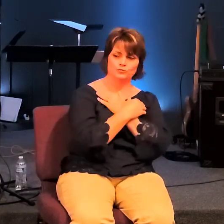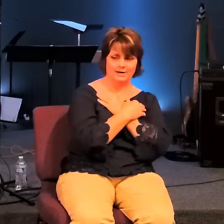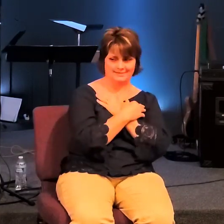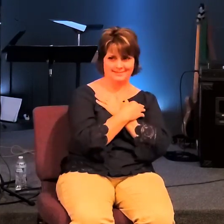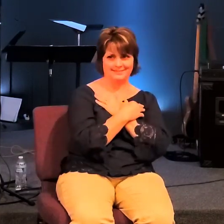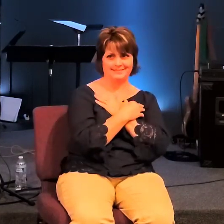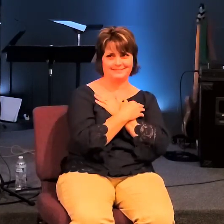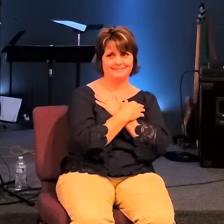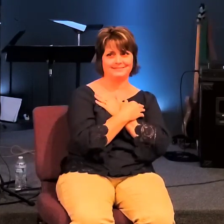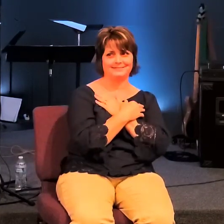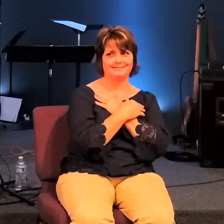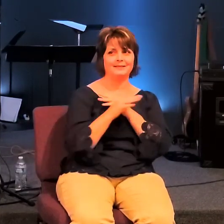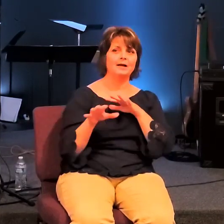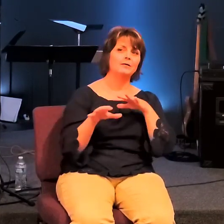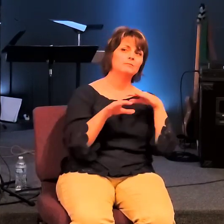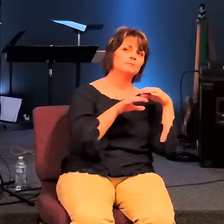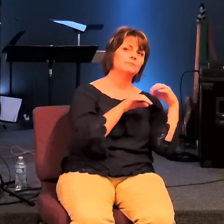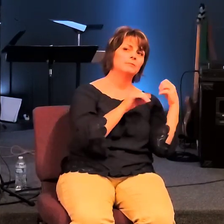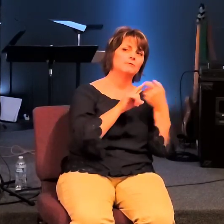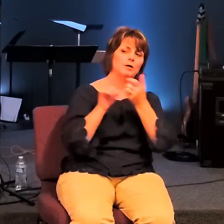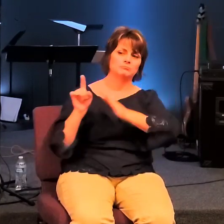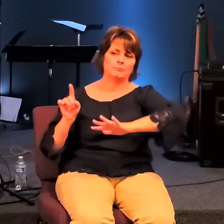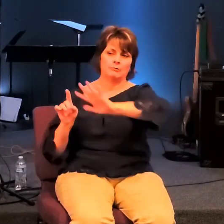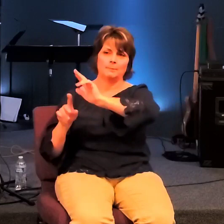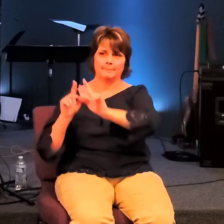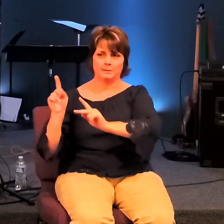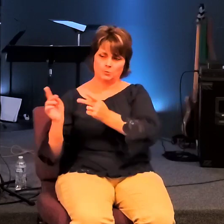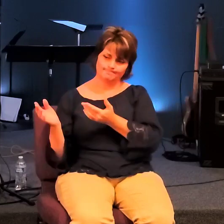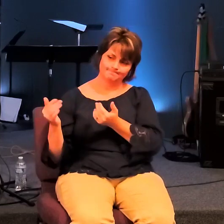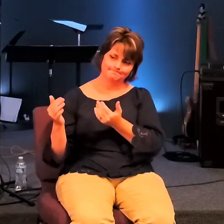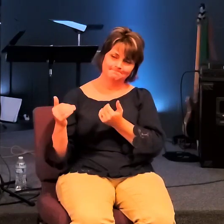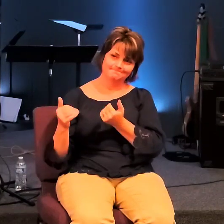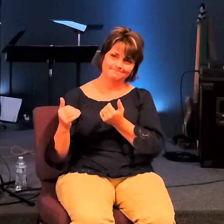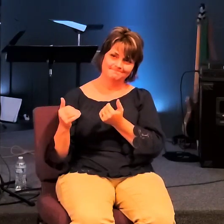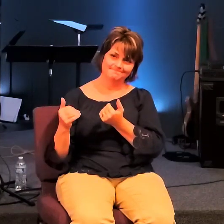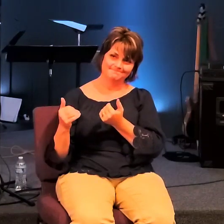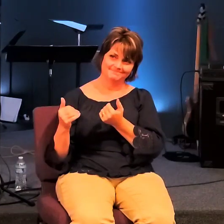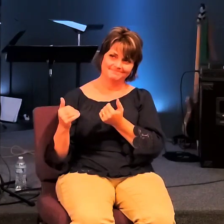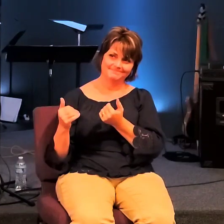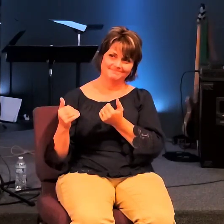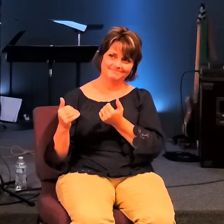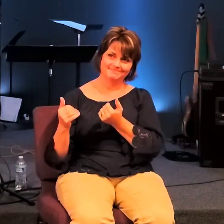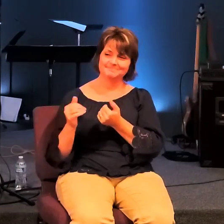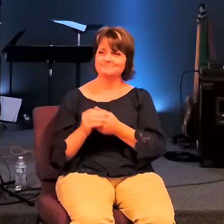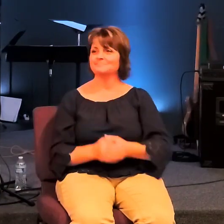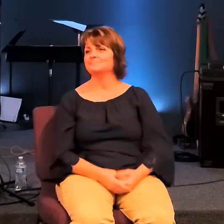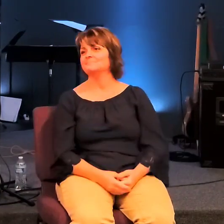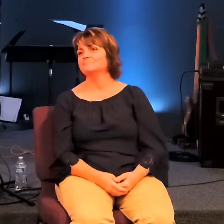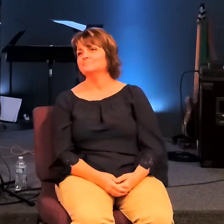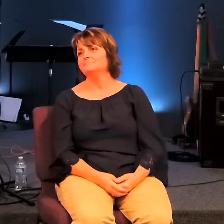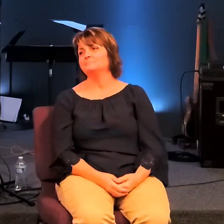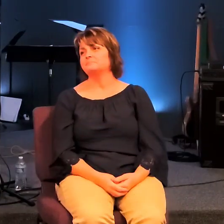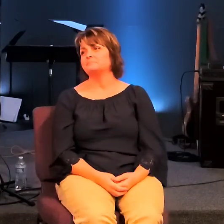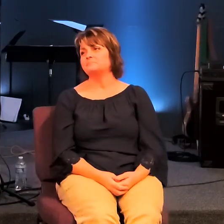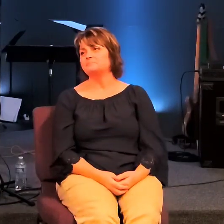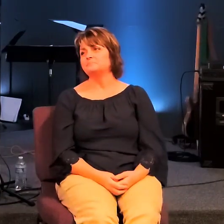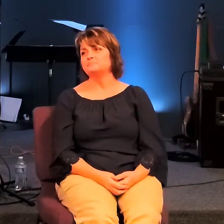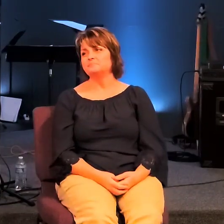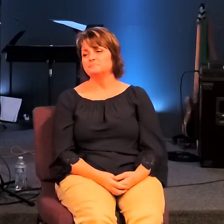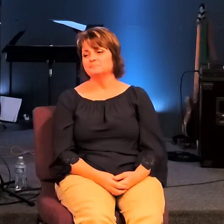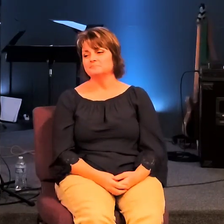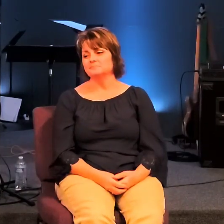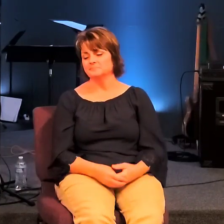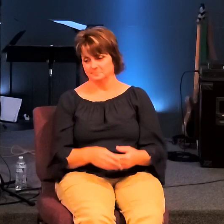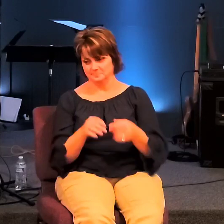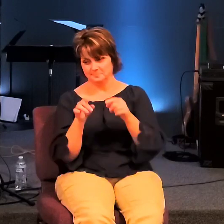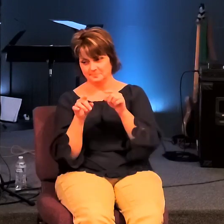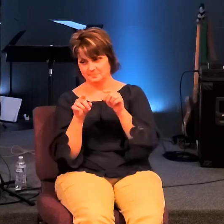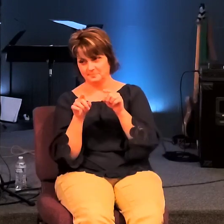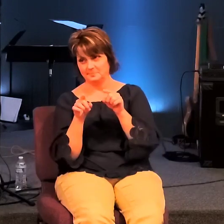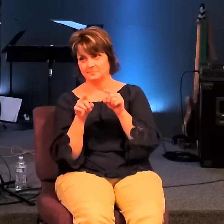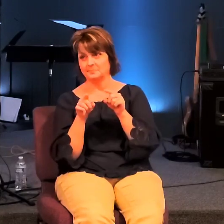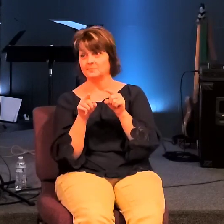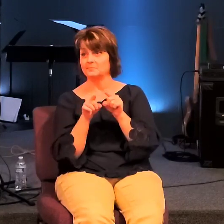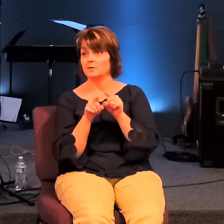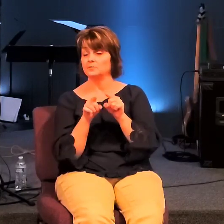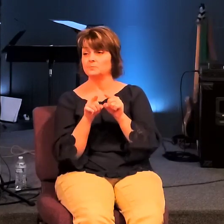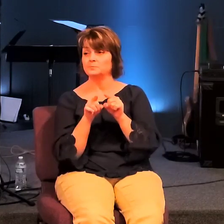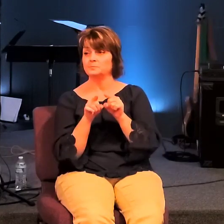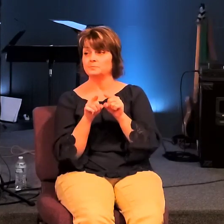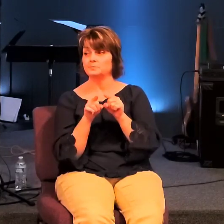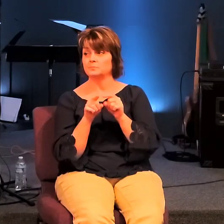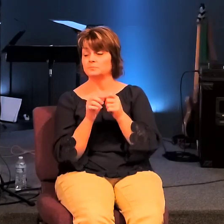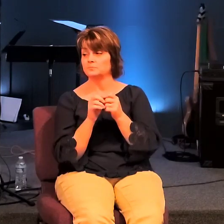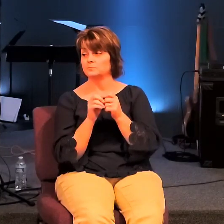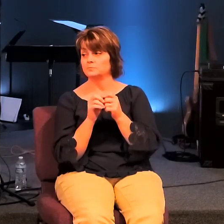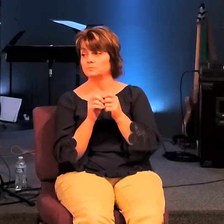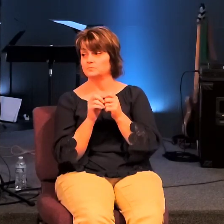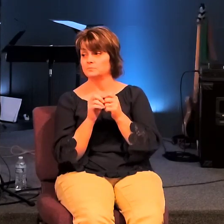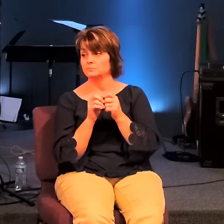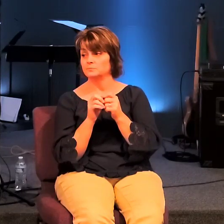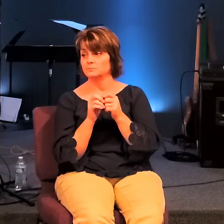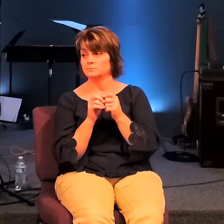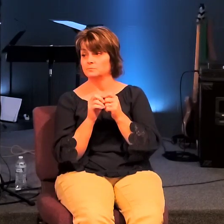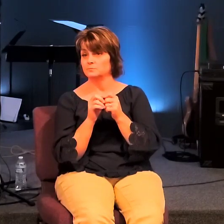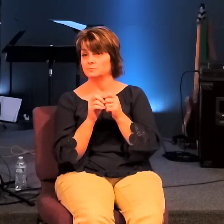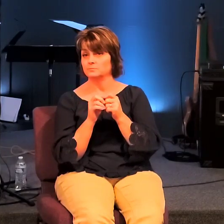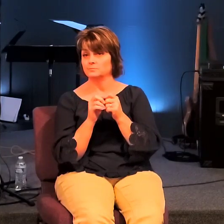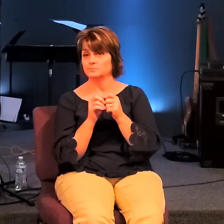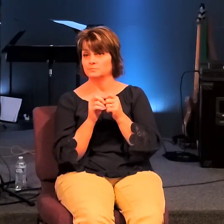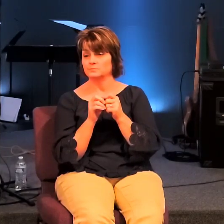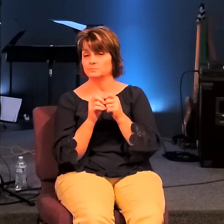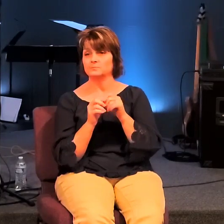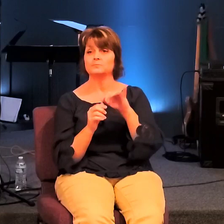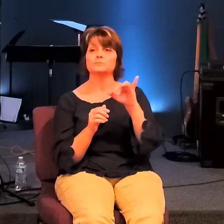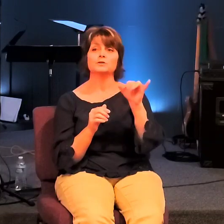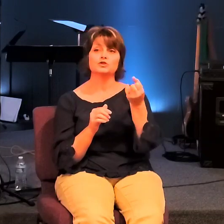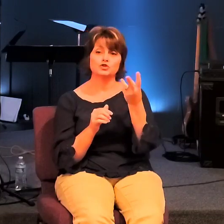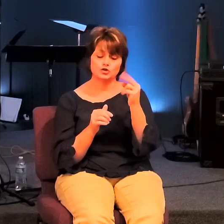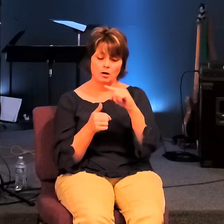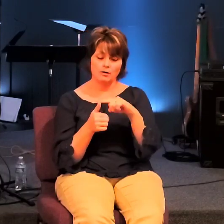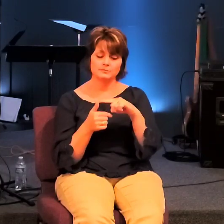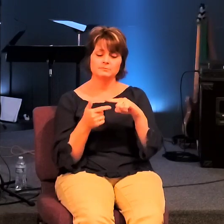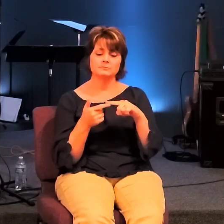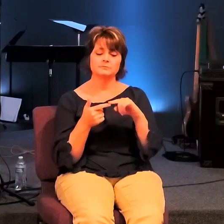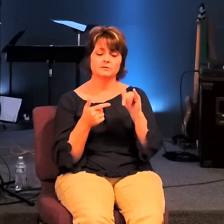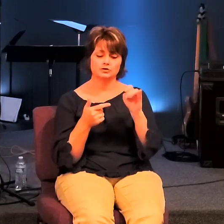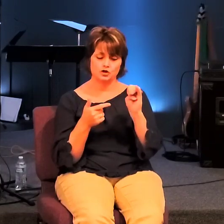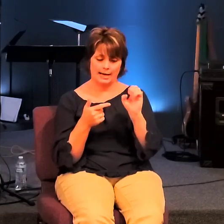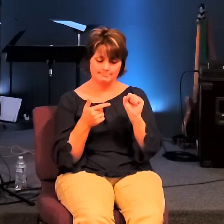spend some time away from the people.” and then also whenever John James and Peter they